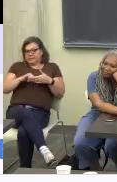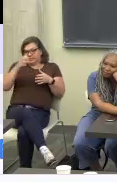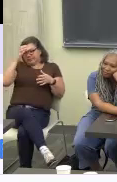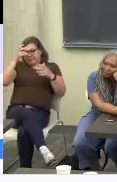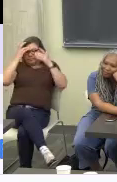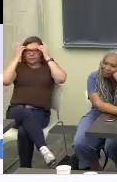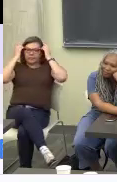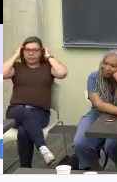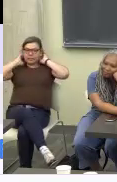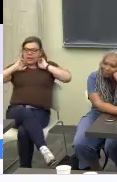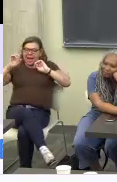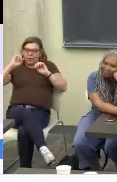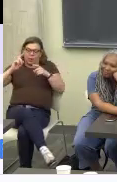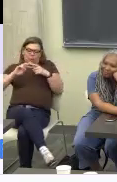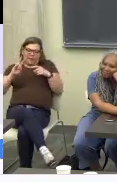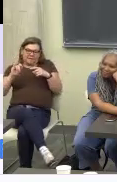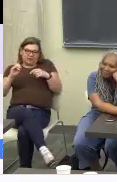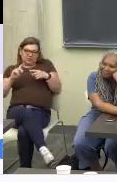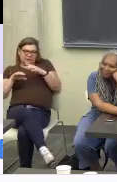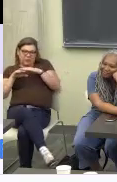don't know what the exact burden of the license is for the accessibility world,